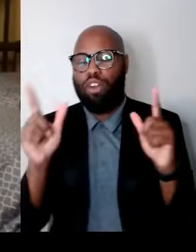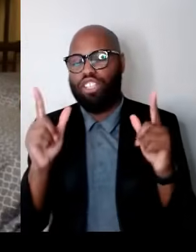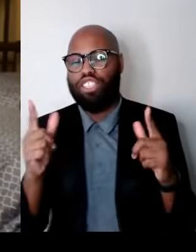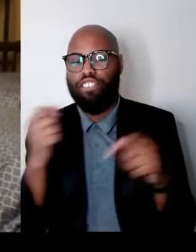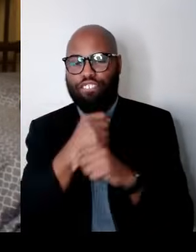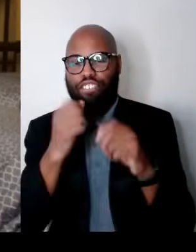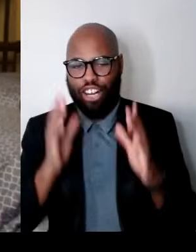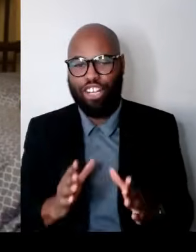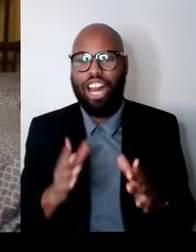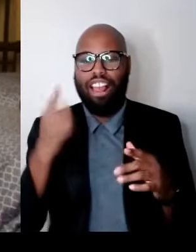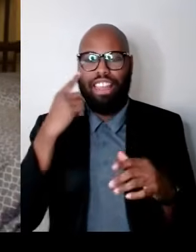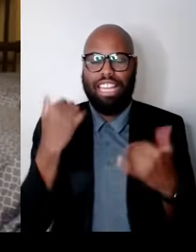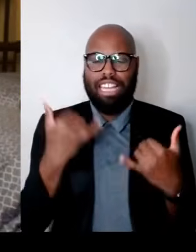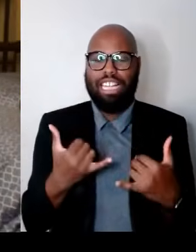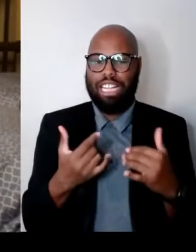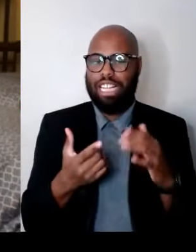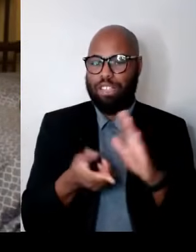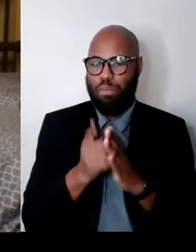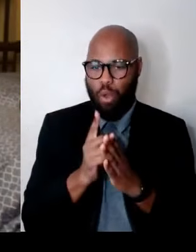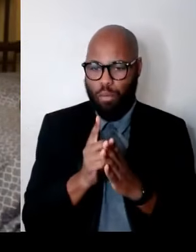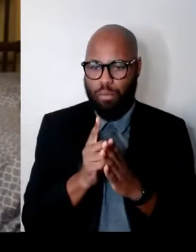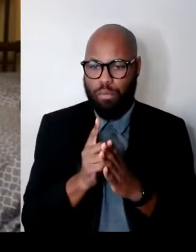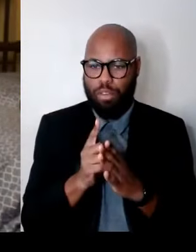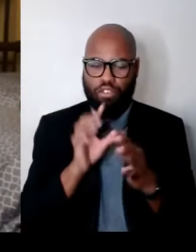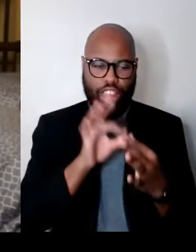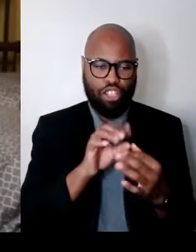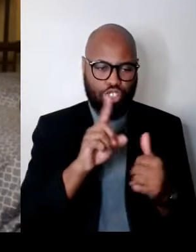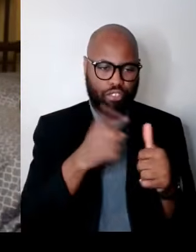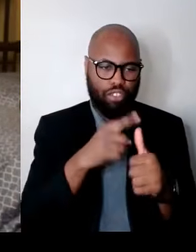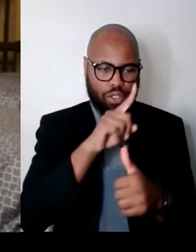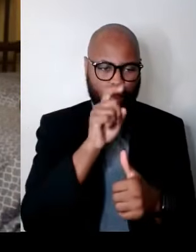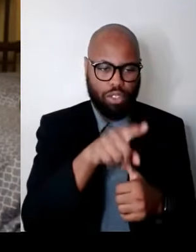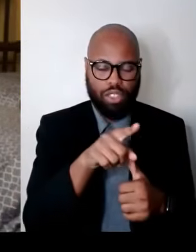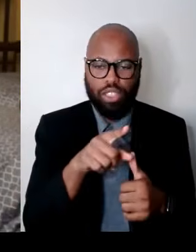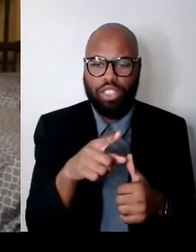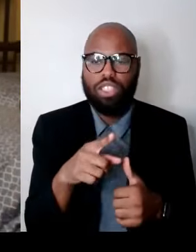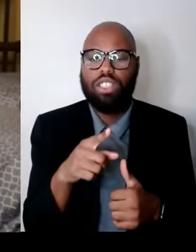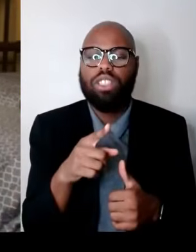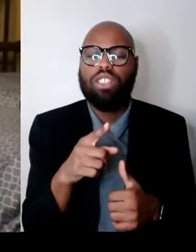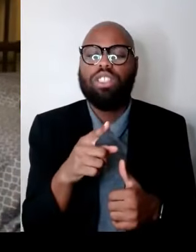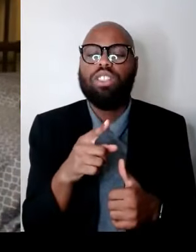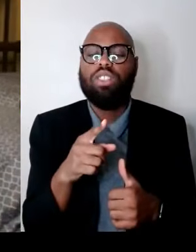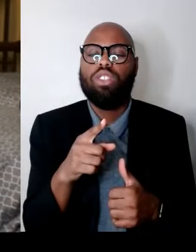if I can relate this to the first question, also that we're trying to have...